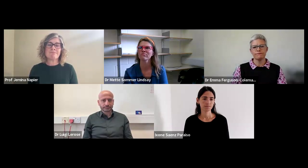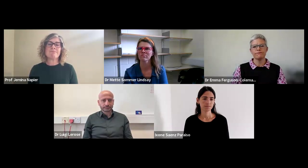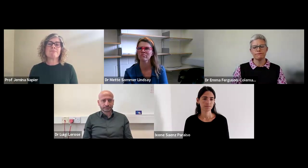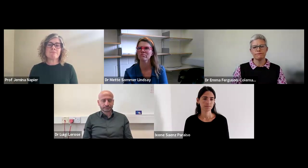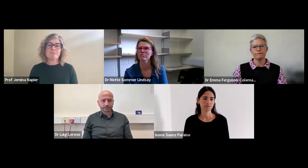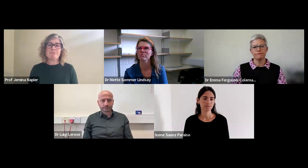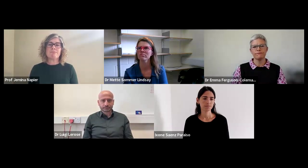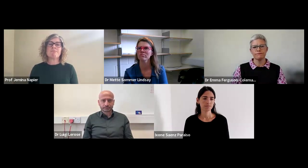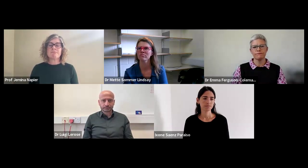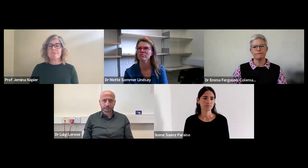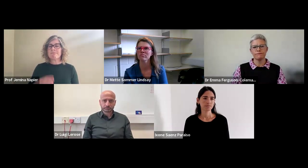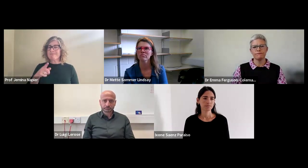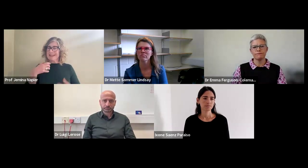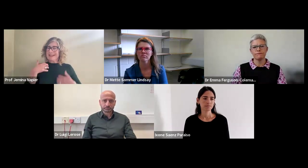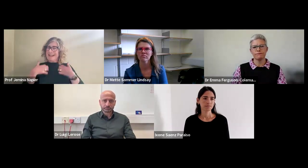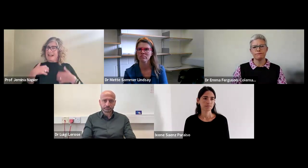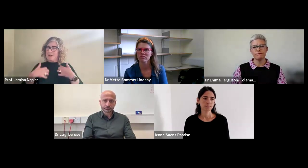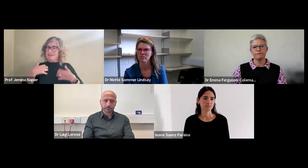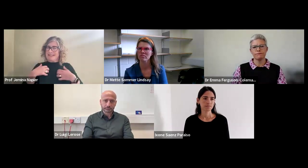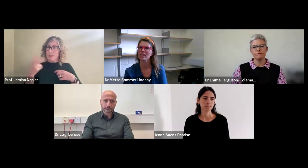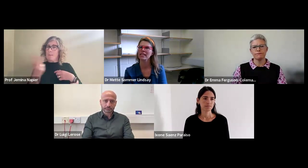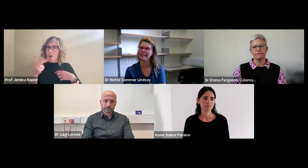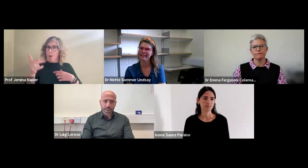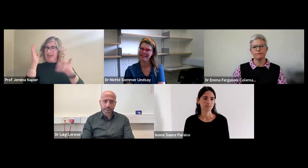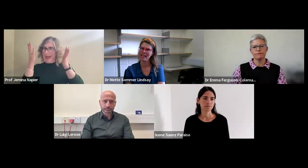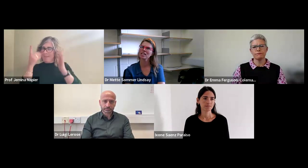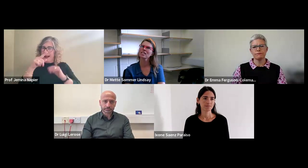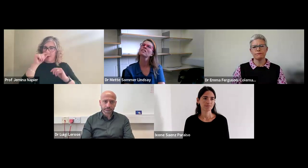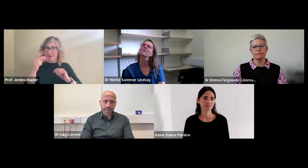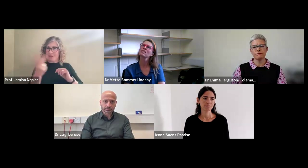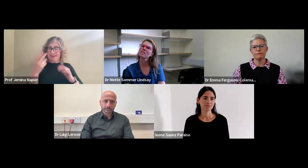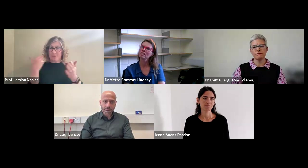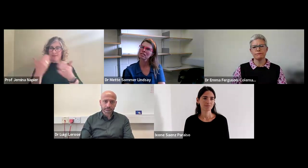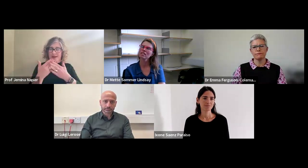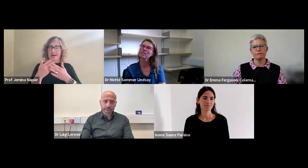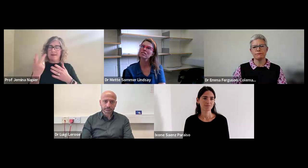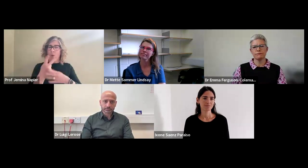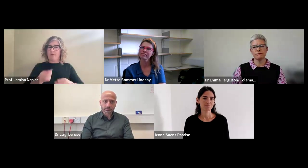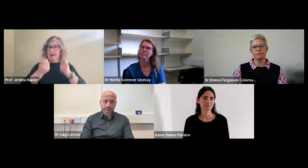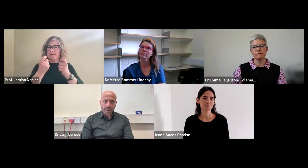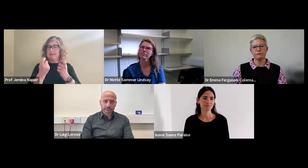as a deaf researcher and as a deaf academic. Jemina: Once again, so that's Emma and Luigi